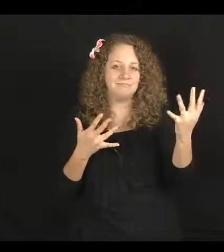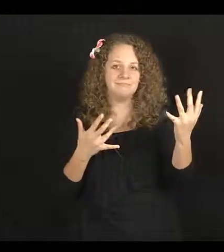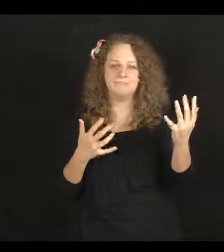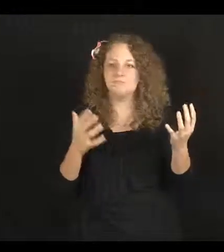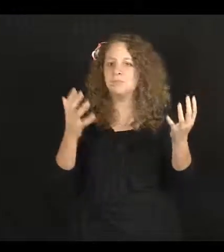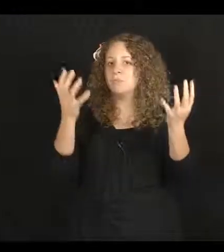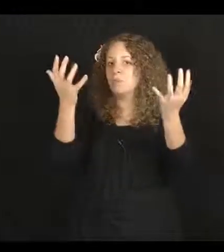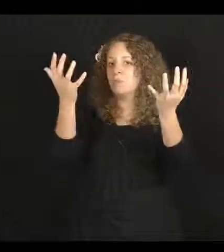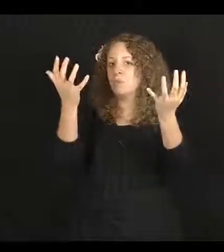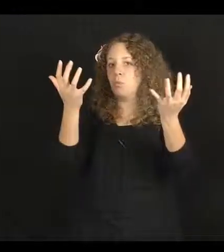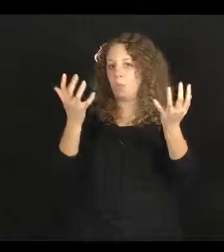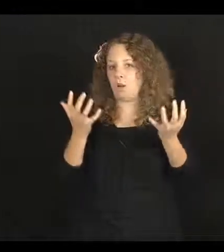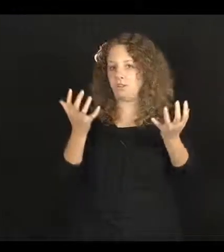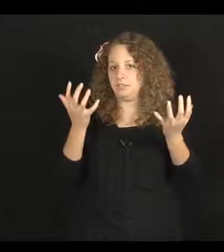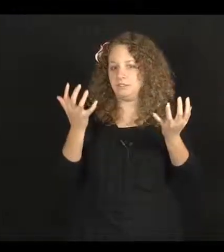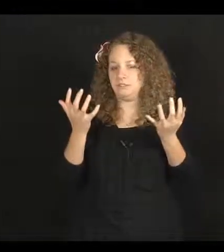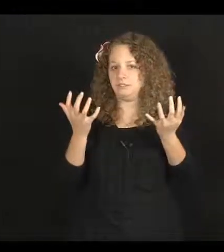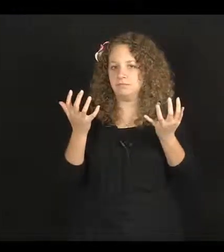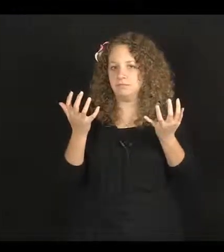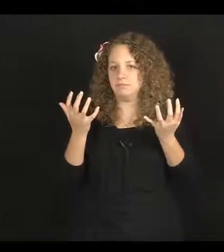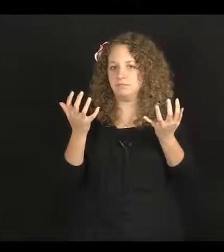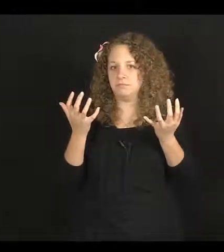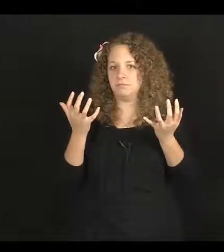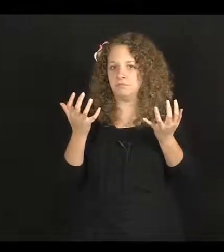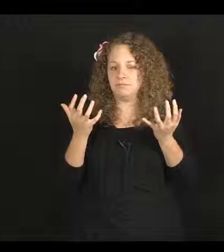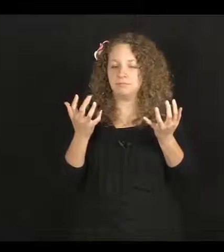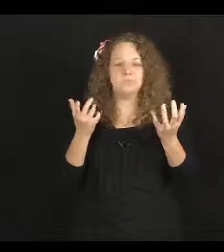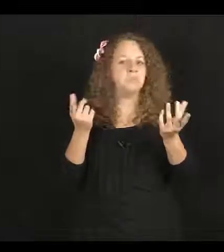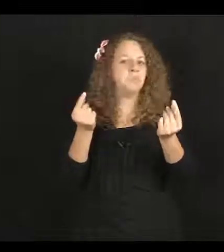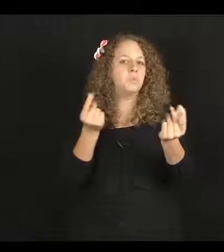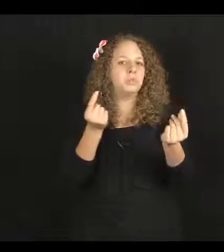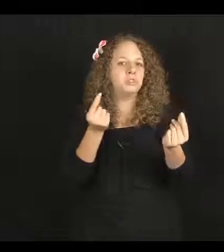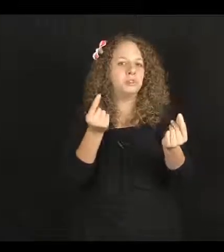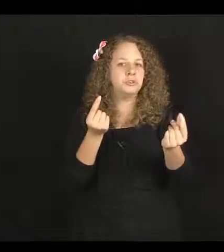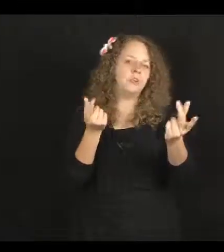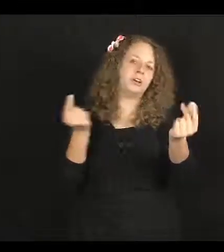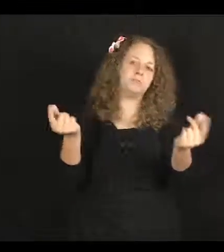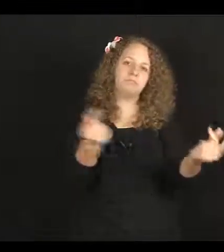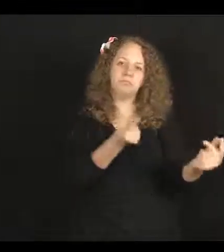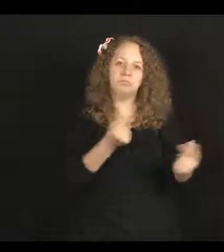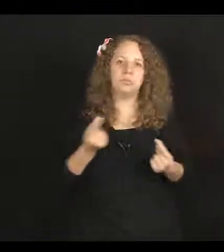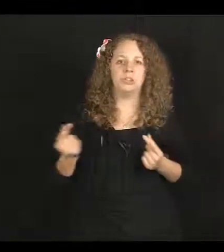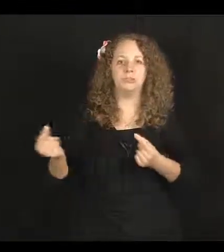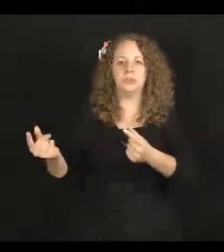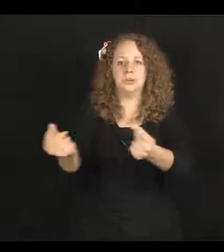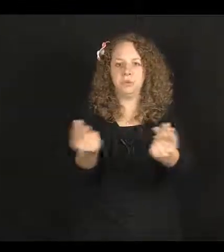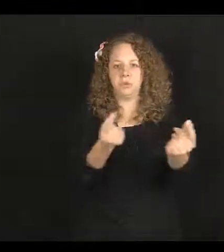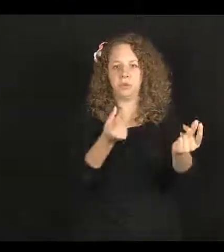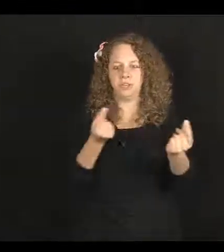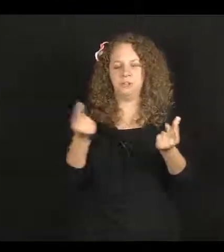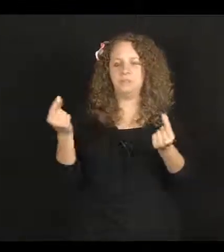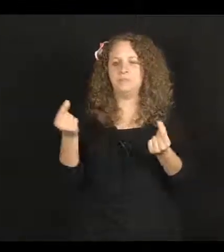WANT WHAT-DO, or WHAT ARE YOU DOING? WHAT DO YOU WANT TO DO?